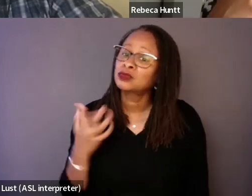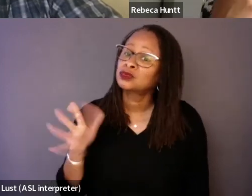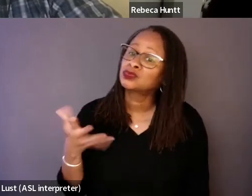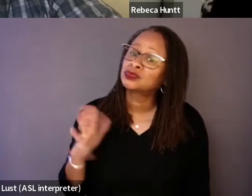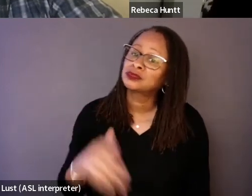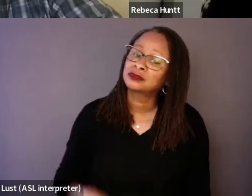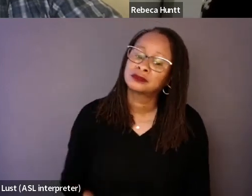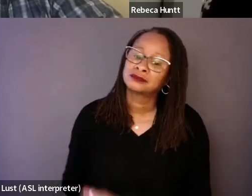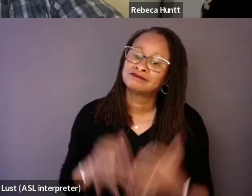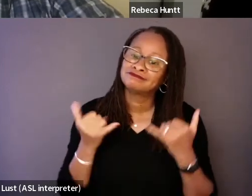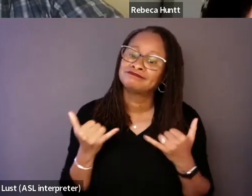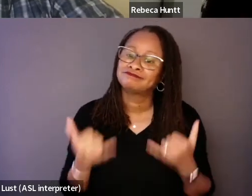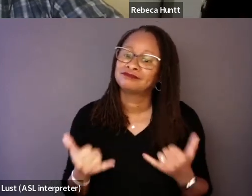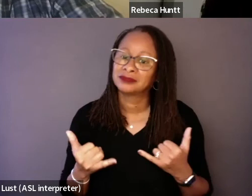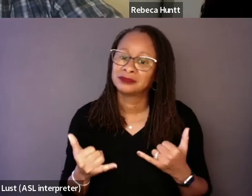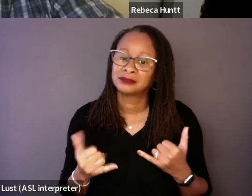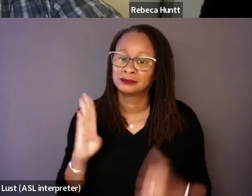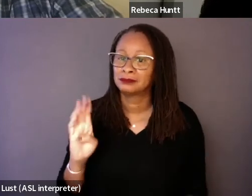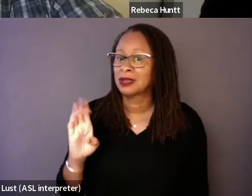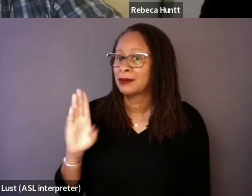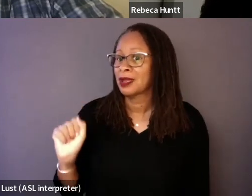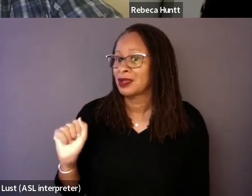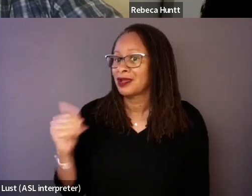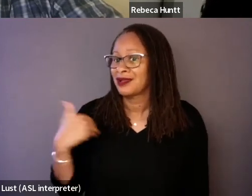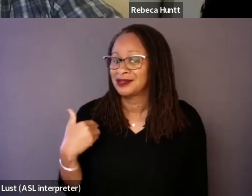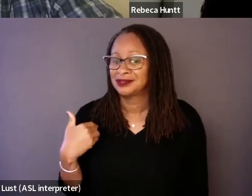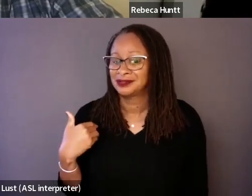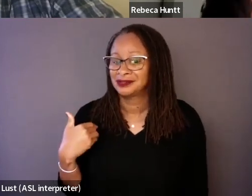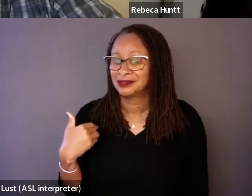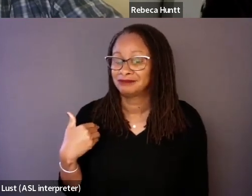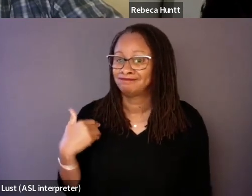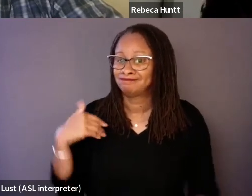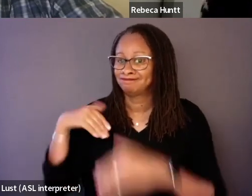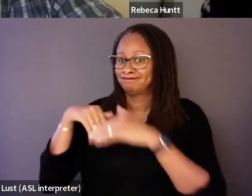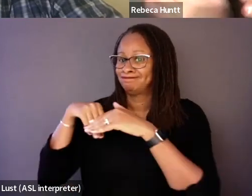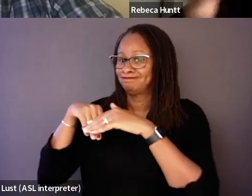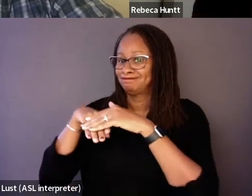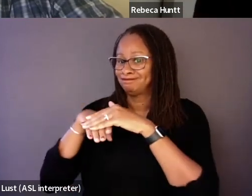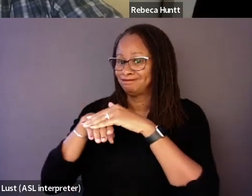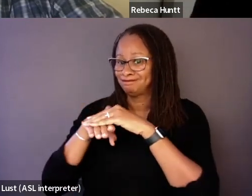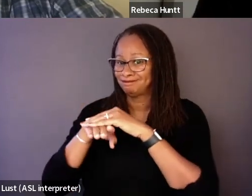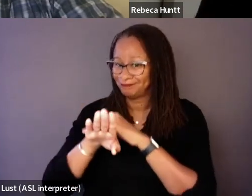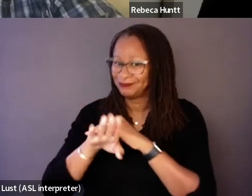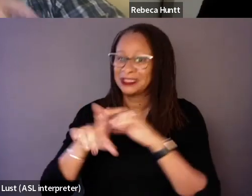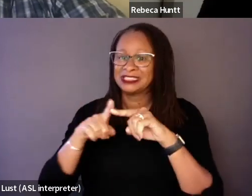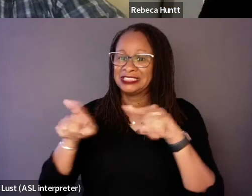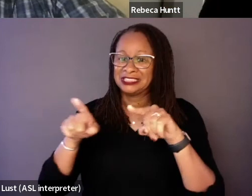It's only sort of now that BEBA has entered into a different sphere that I'm realizing there's any